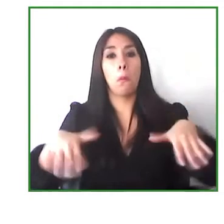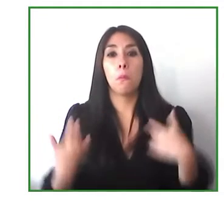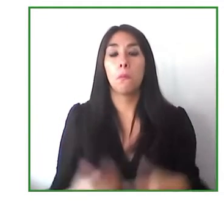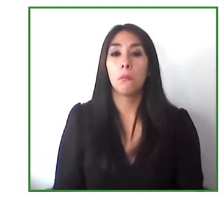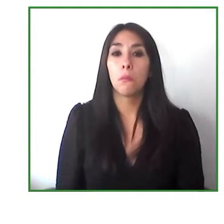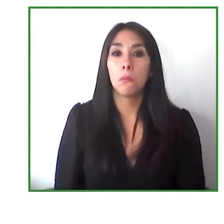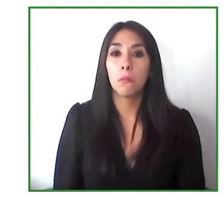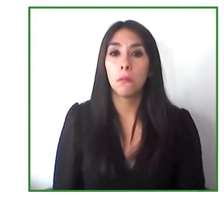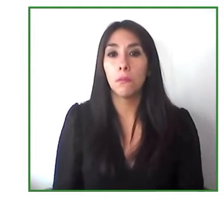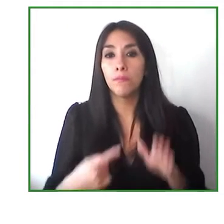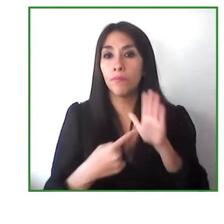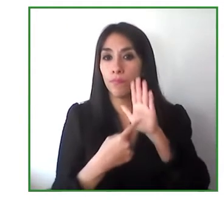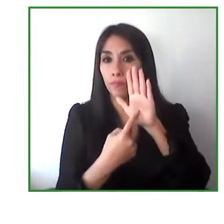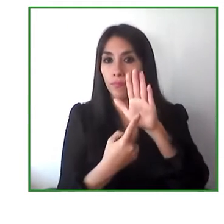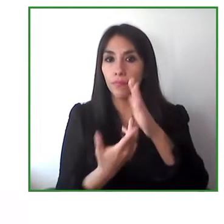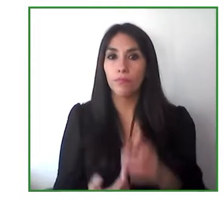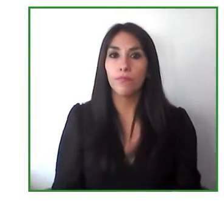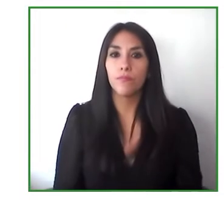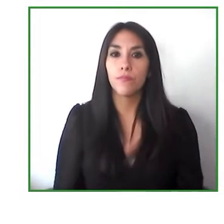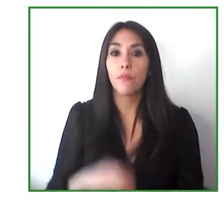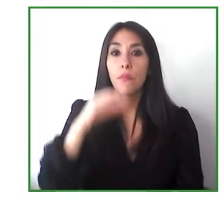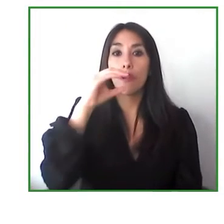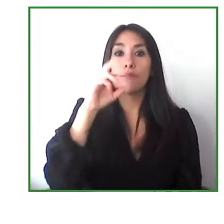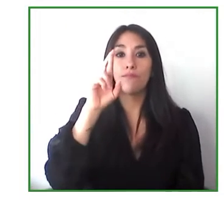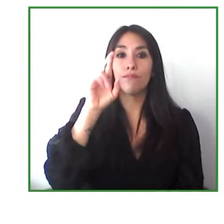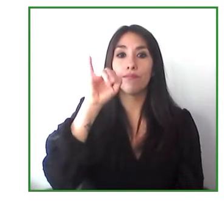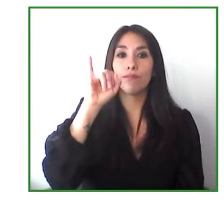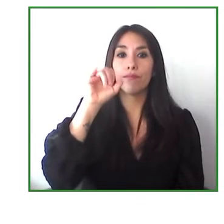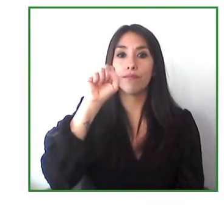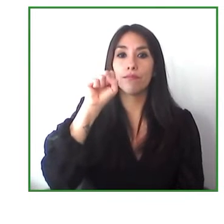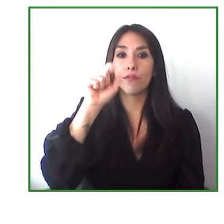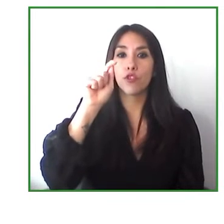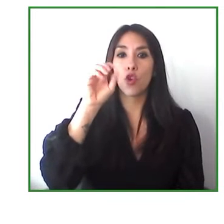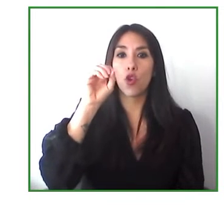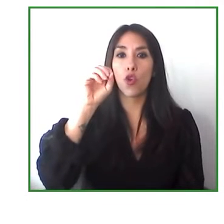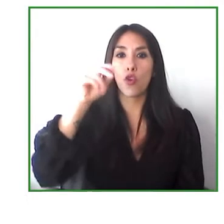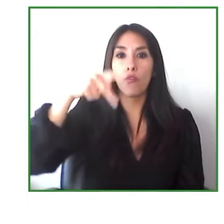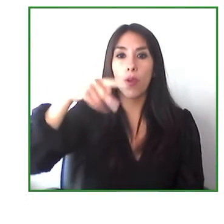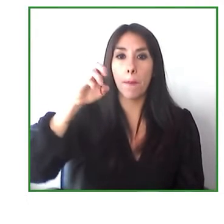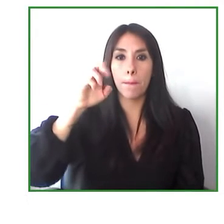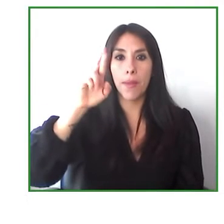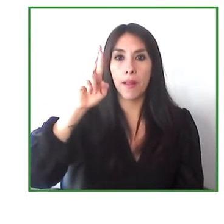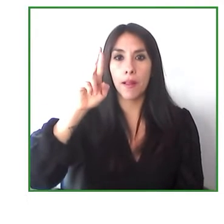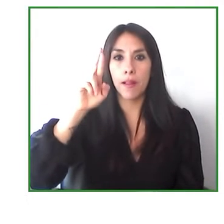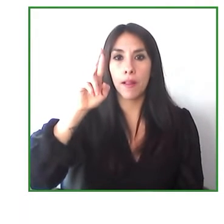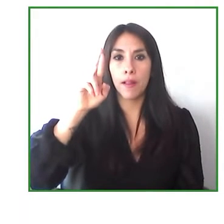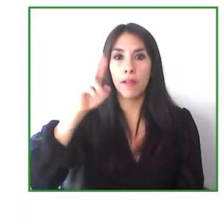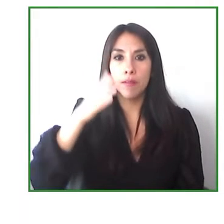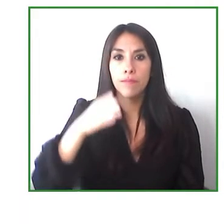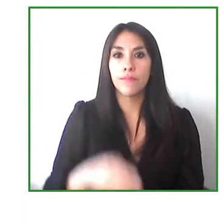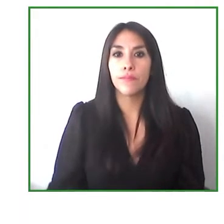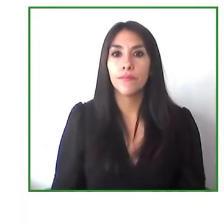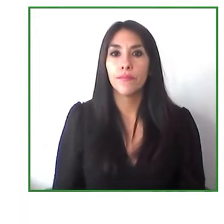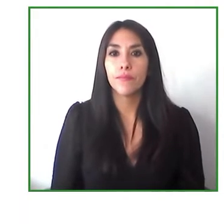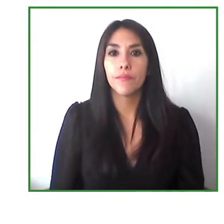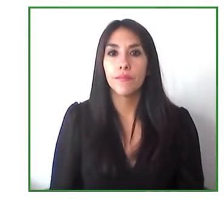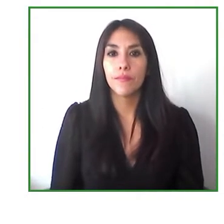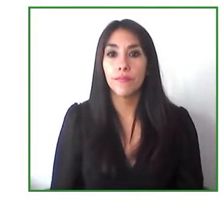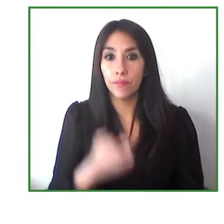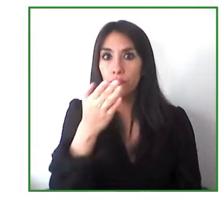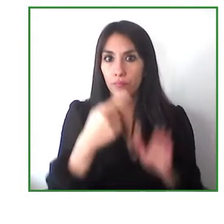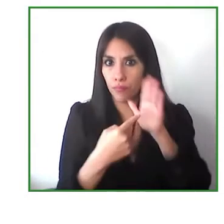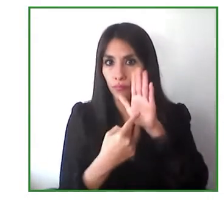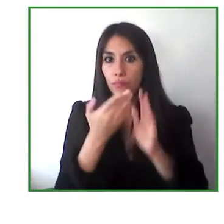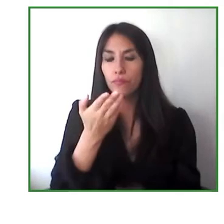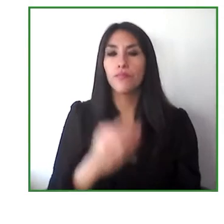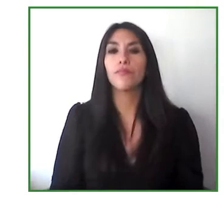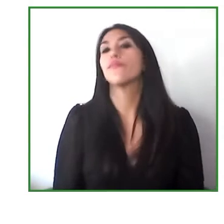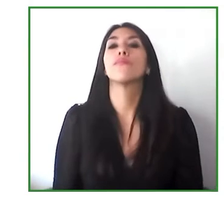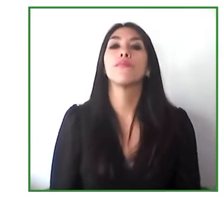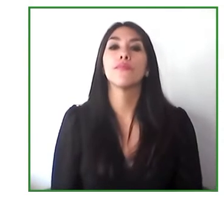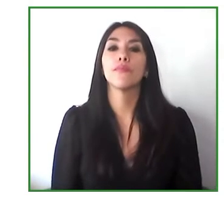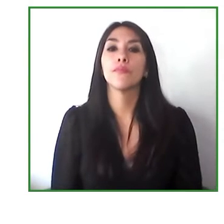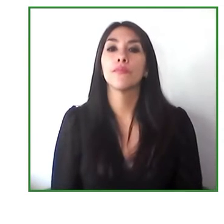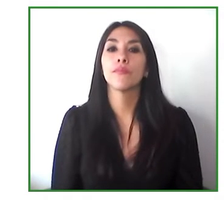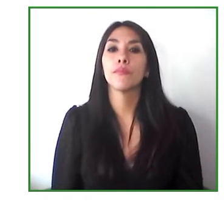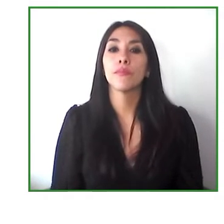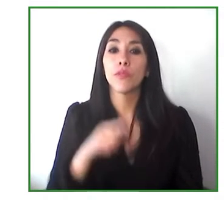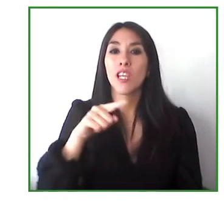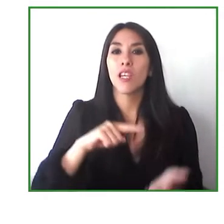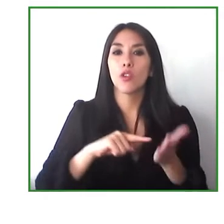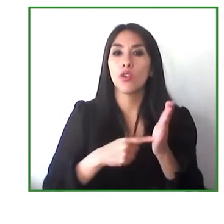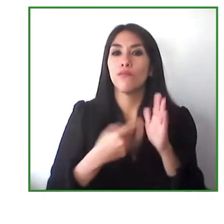it's a pleasure for me to introduce christopher kurtz and who is going to work